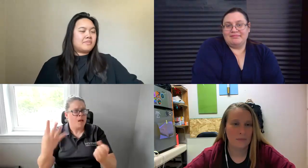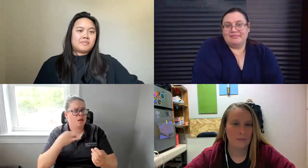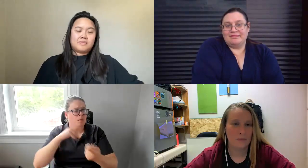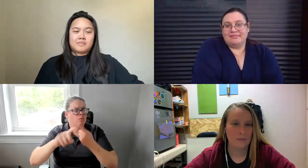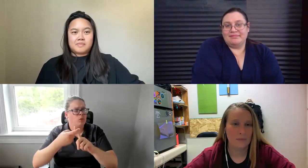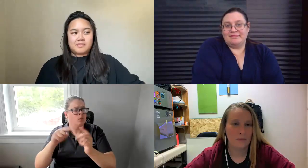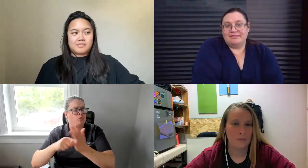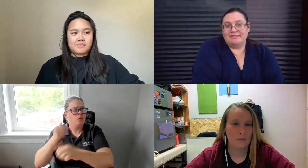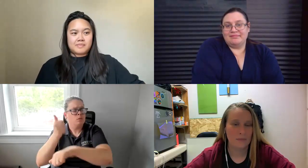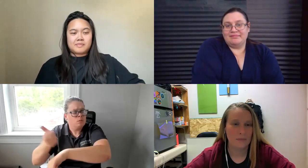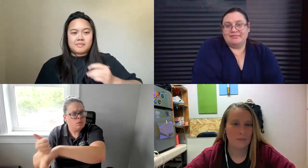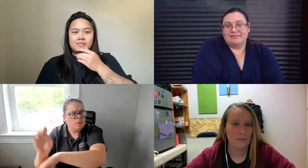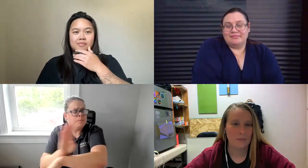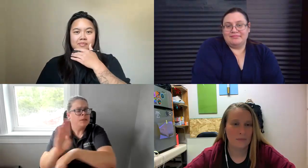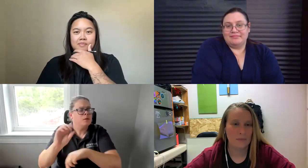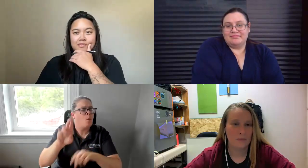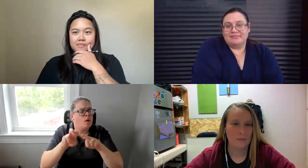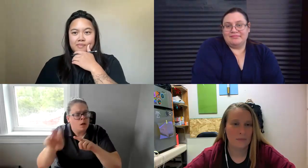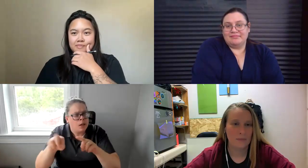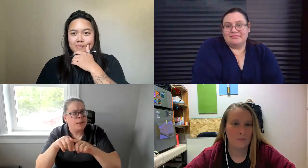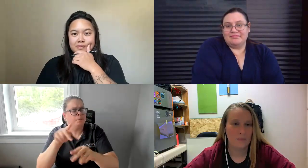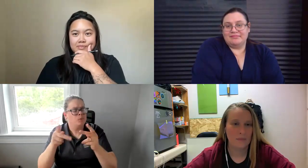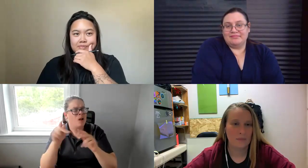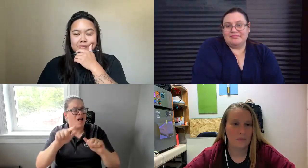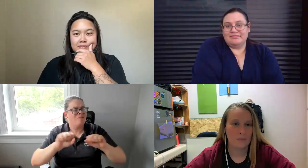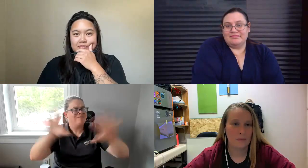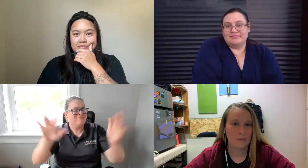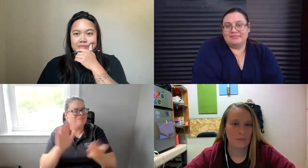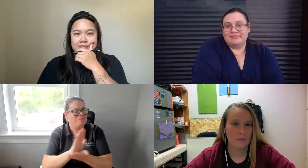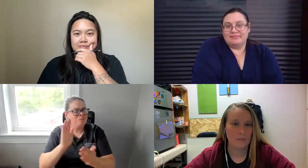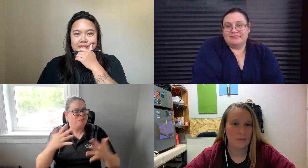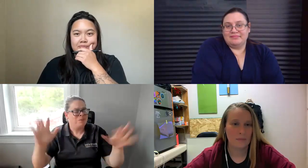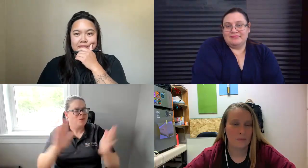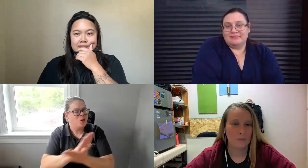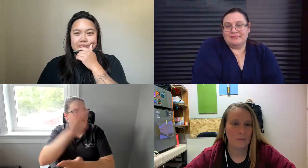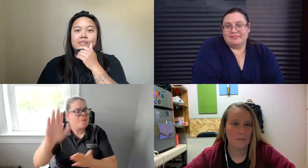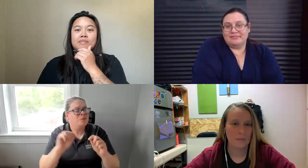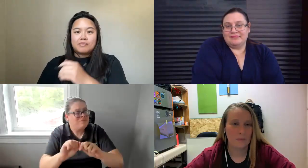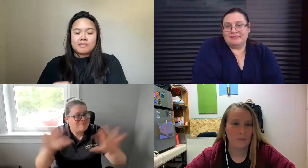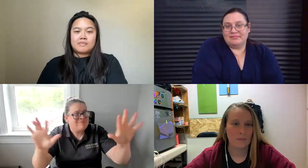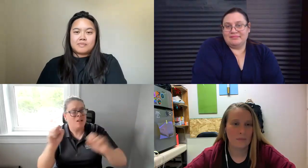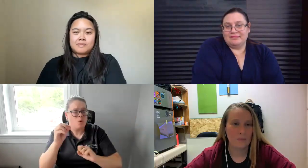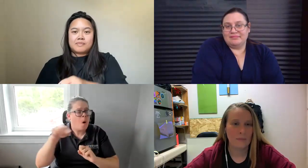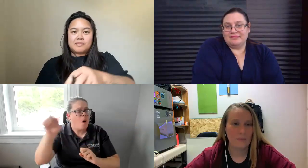So a lot of my friends had started setting up businesses or promoting into different